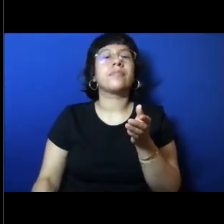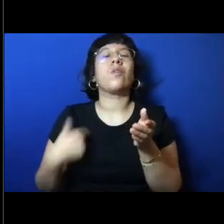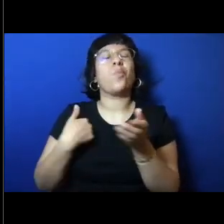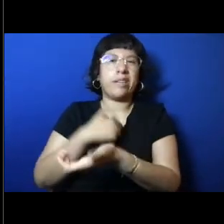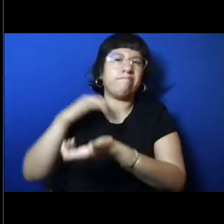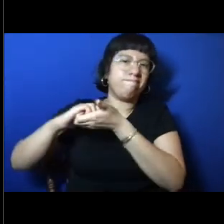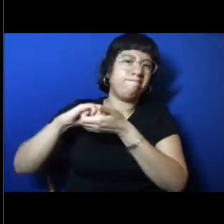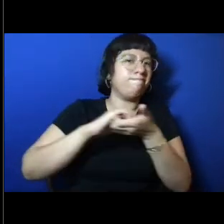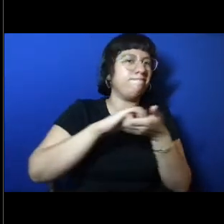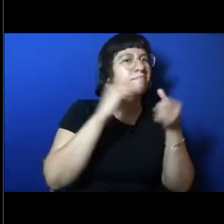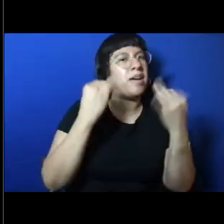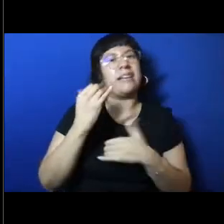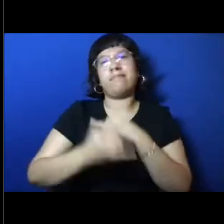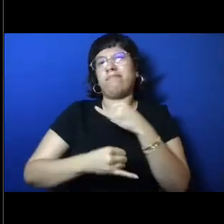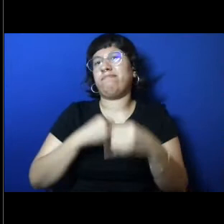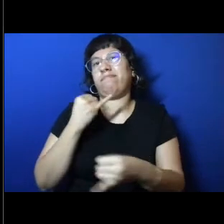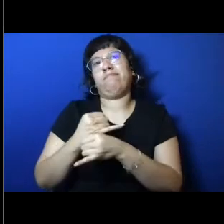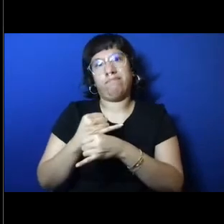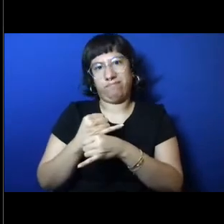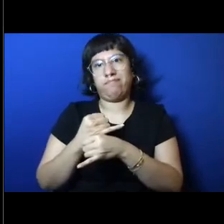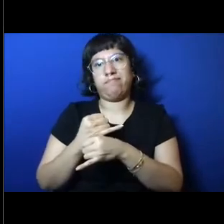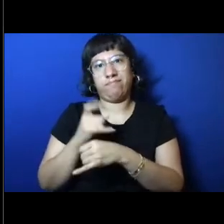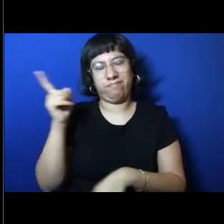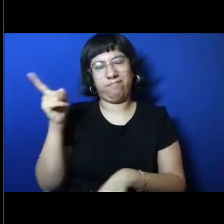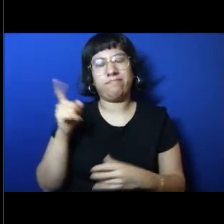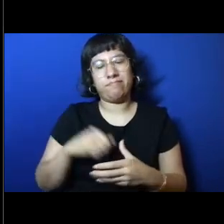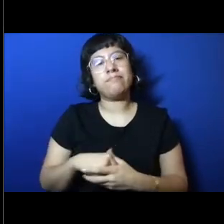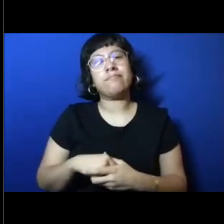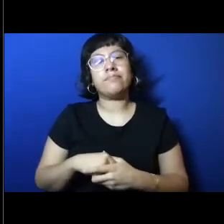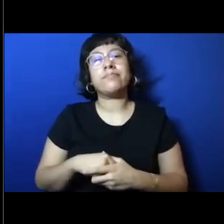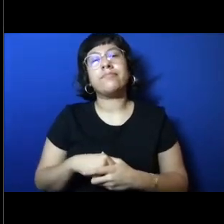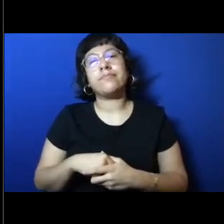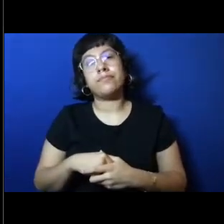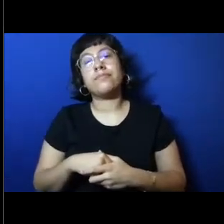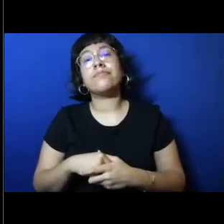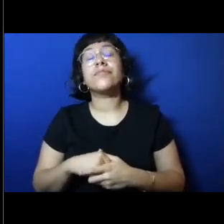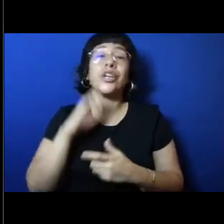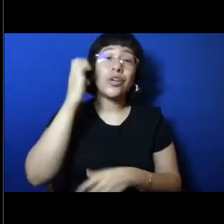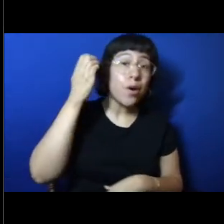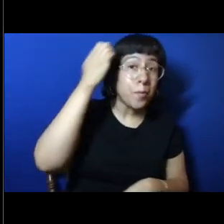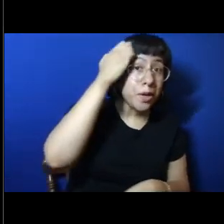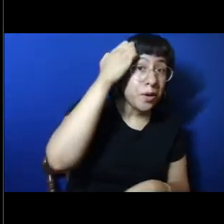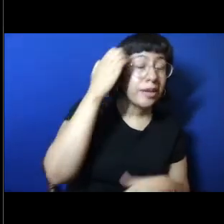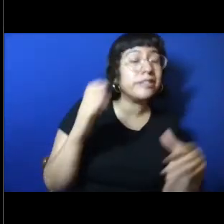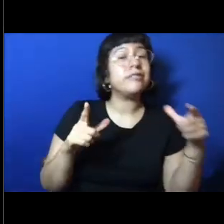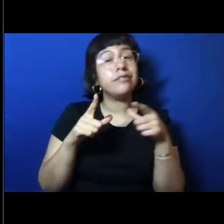as we get the data for these models, for forecasting including the Europeans, the Japanese, and a lot of other